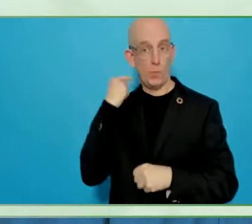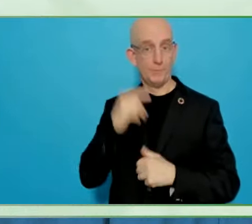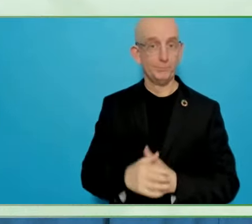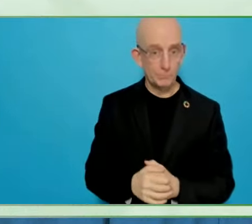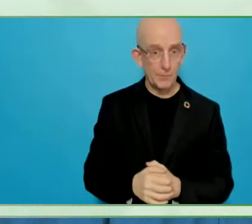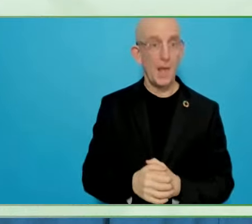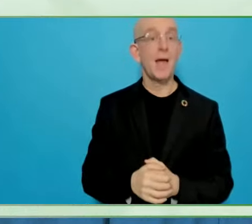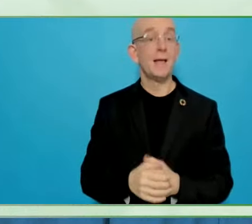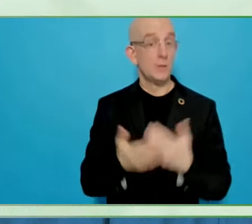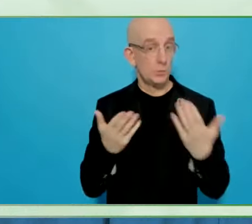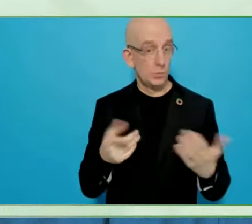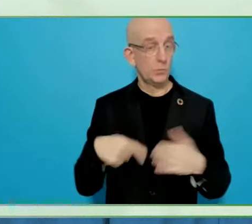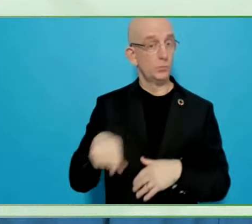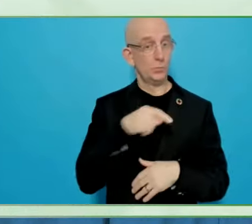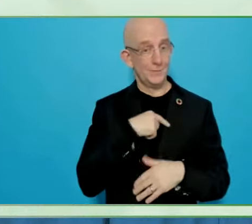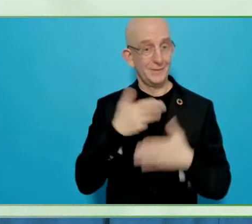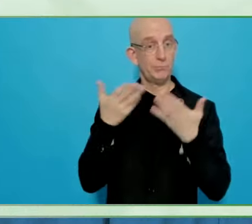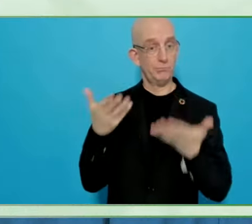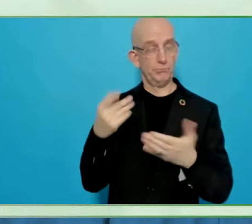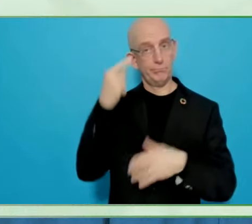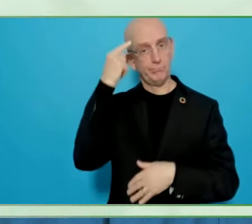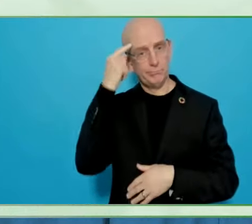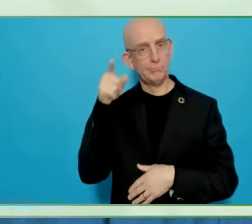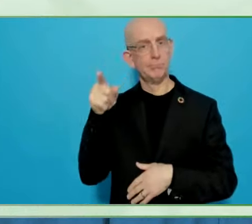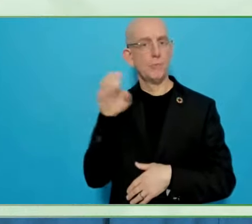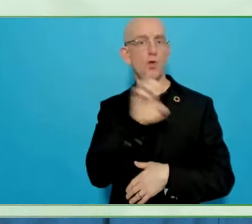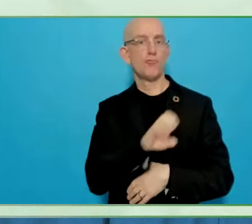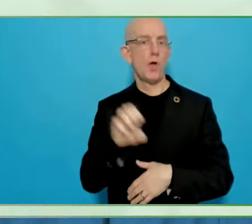indicate what they thought the accessibility should be.